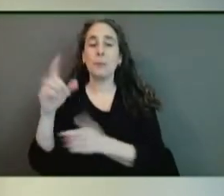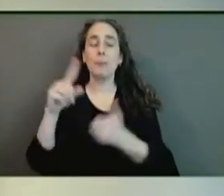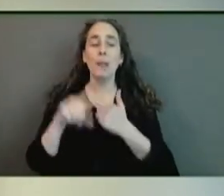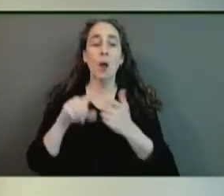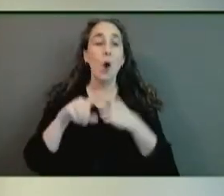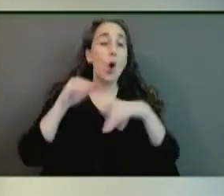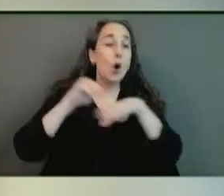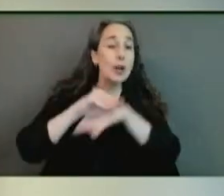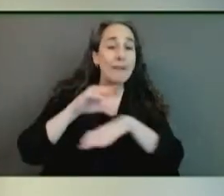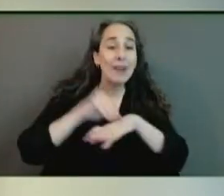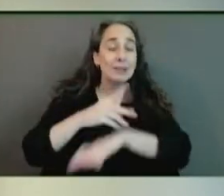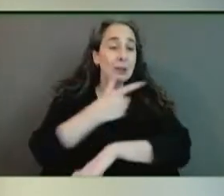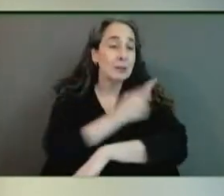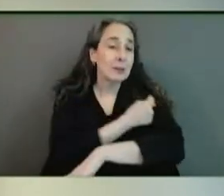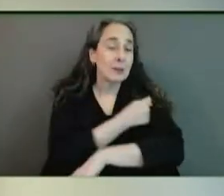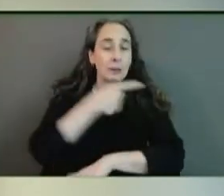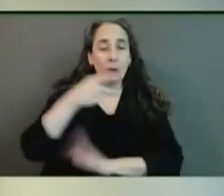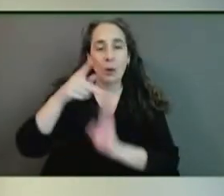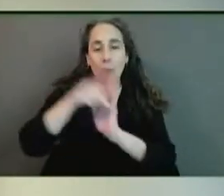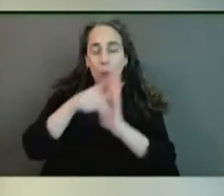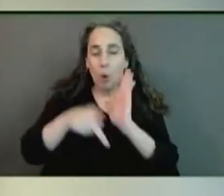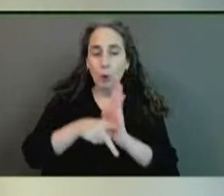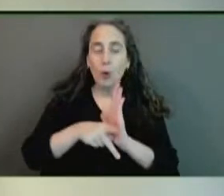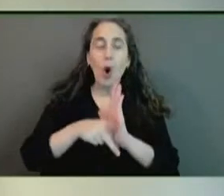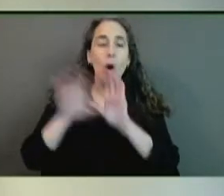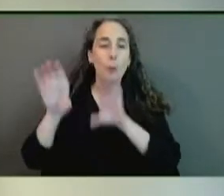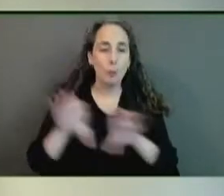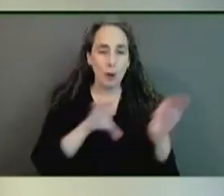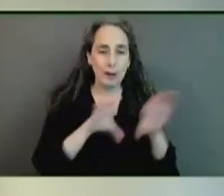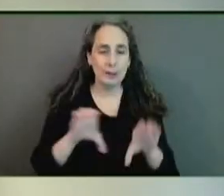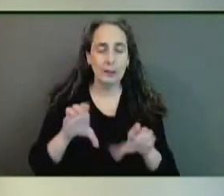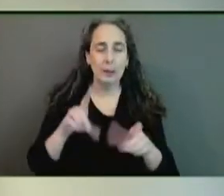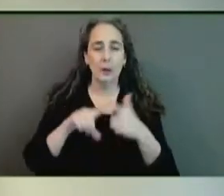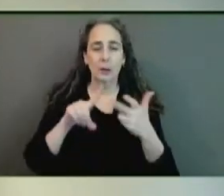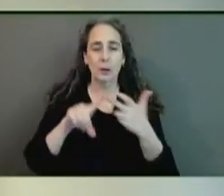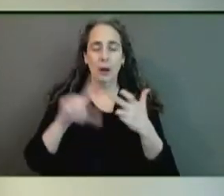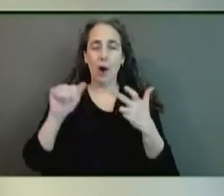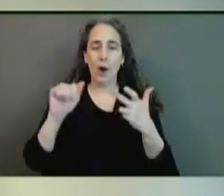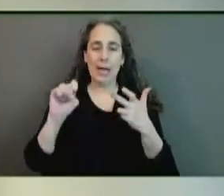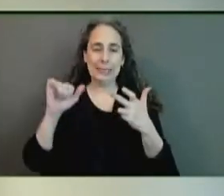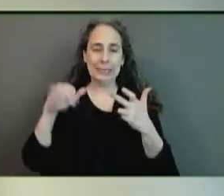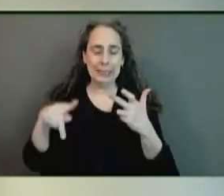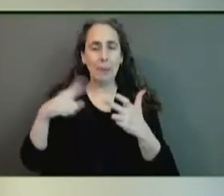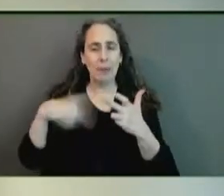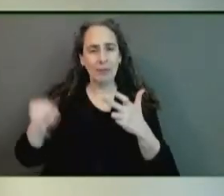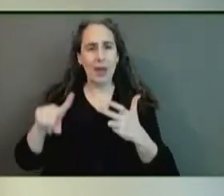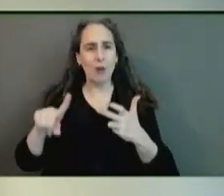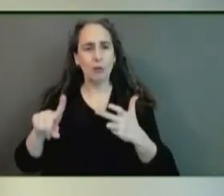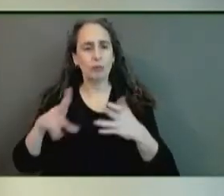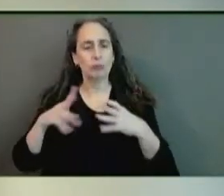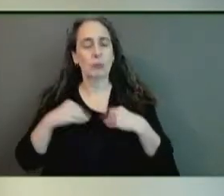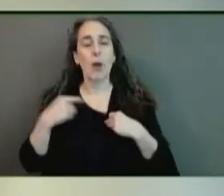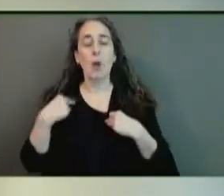Centers for Disease Control and Prevention Advisory Committee on